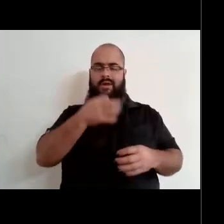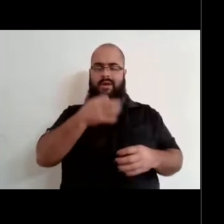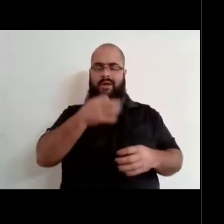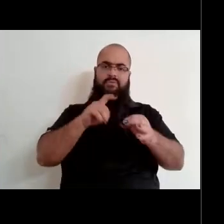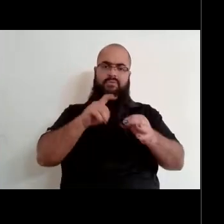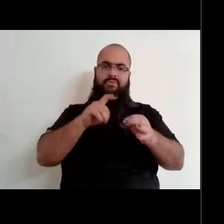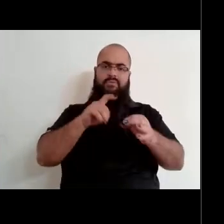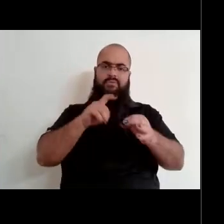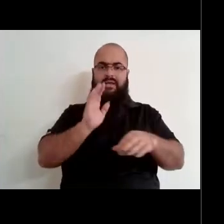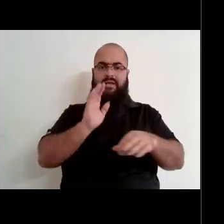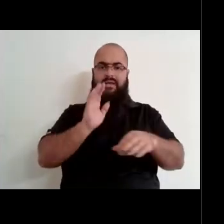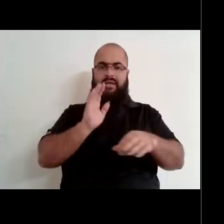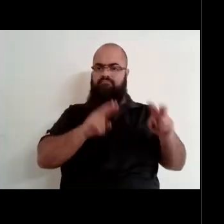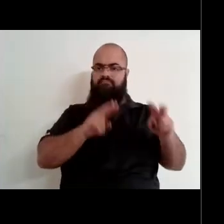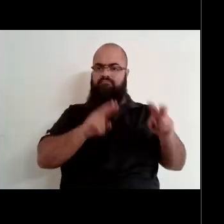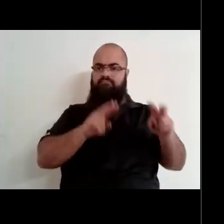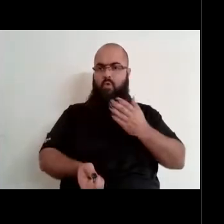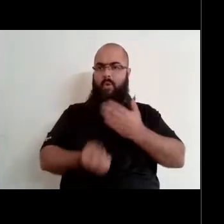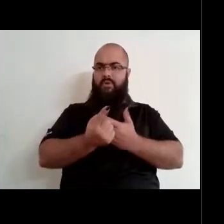the mother can't take them back.